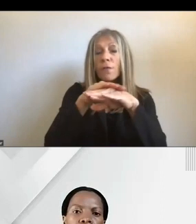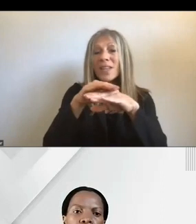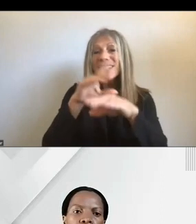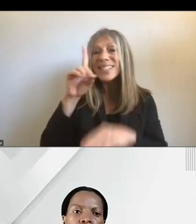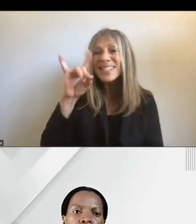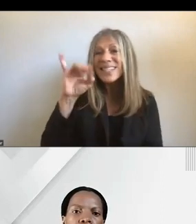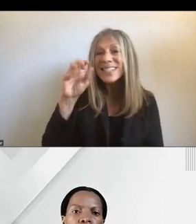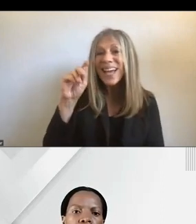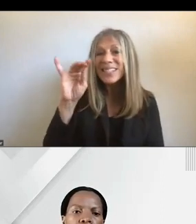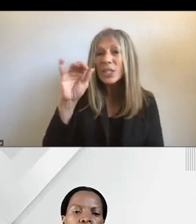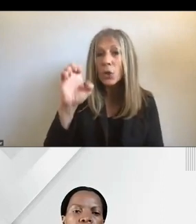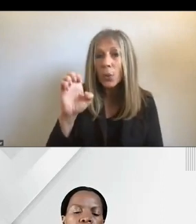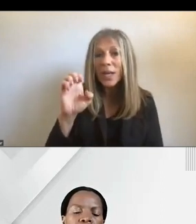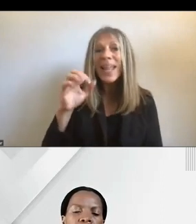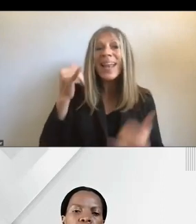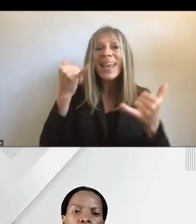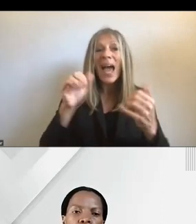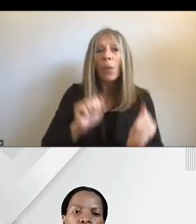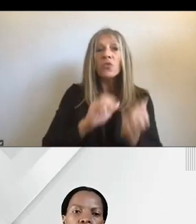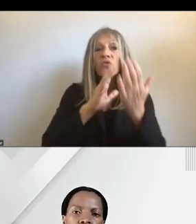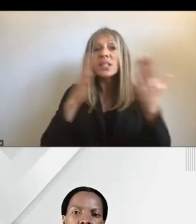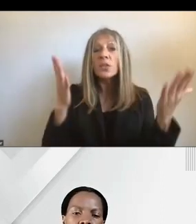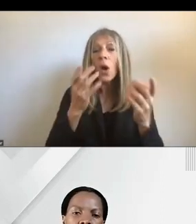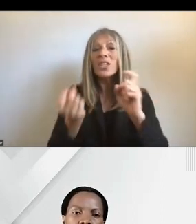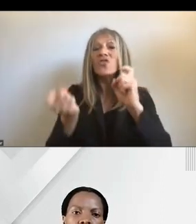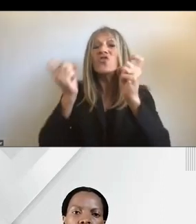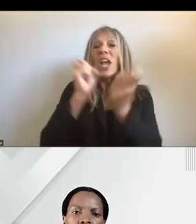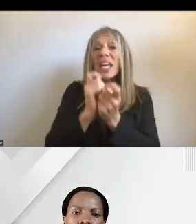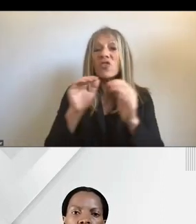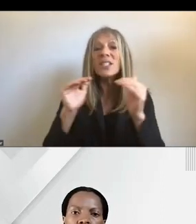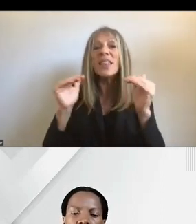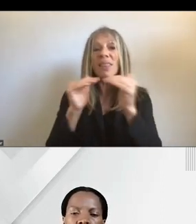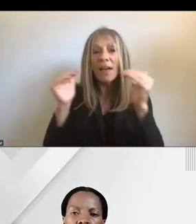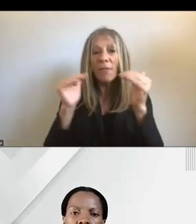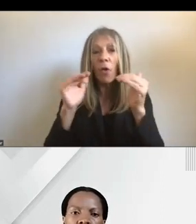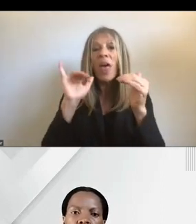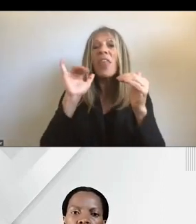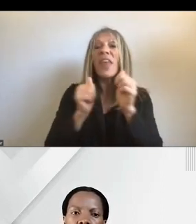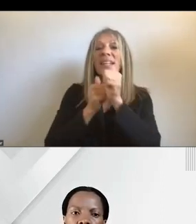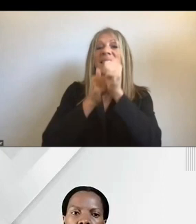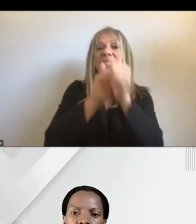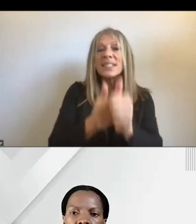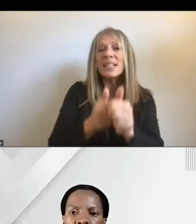now addressed this concept as changes in level; that is consistent with ADAAG.